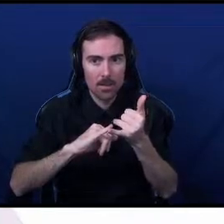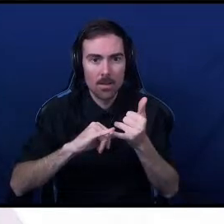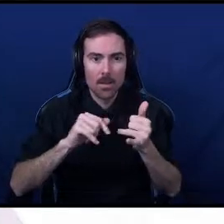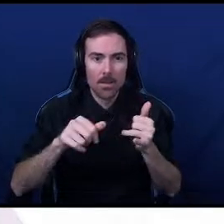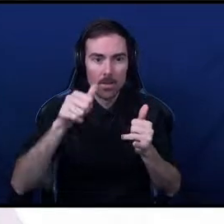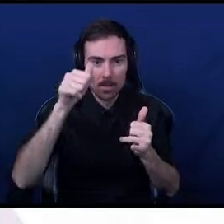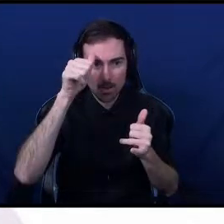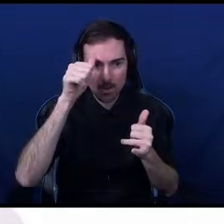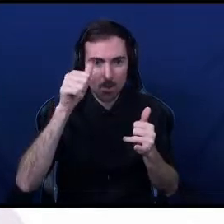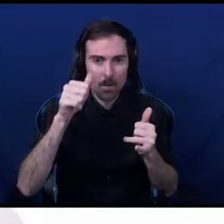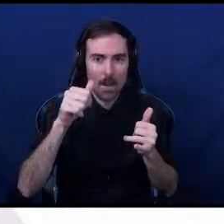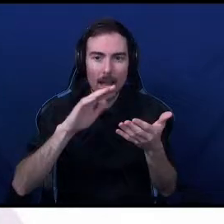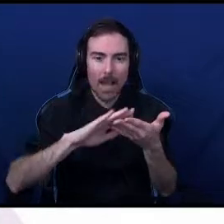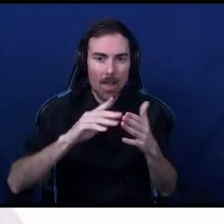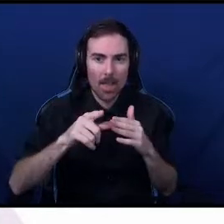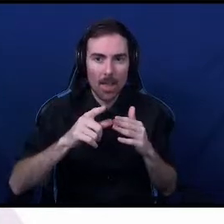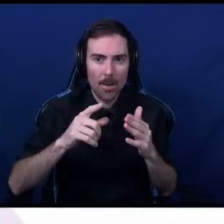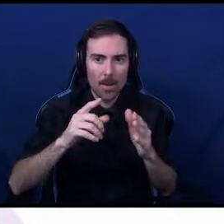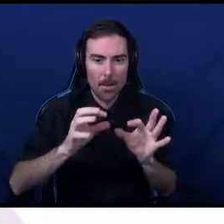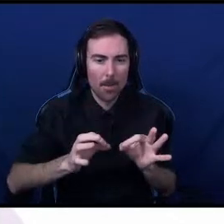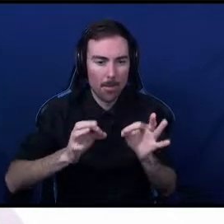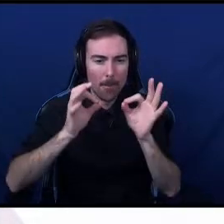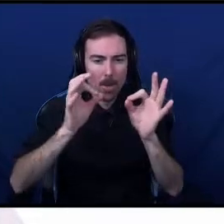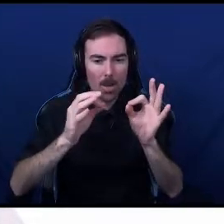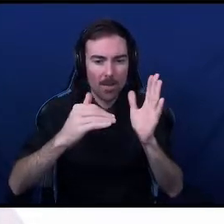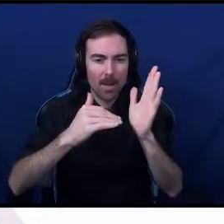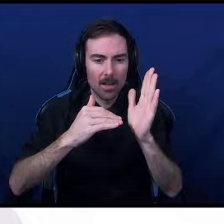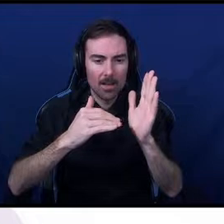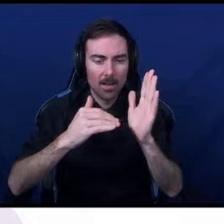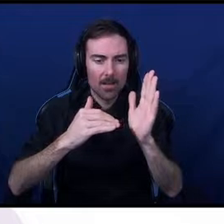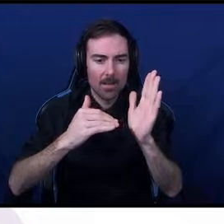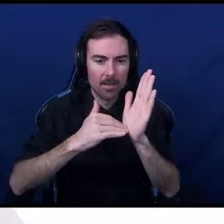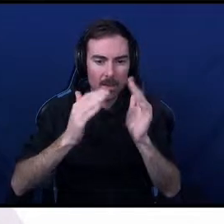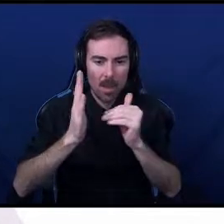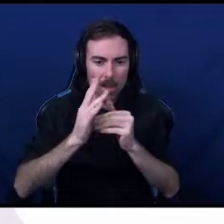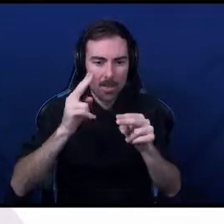designed for literally 00 Not even one literally zero. And